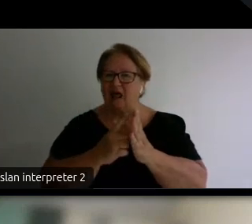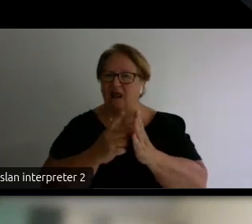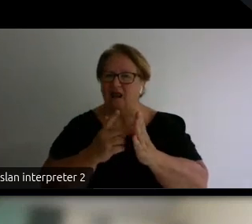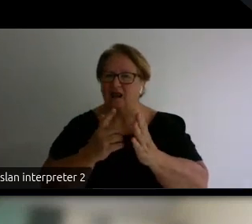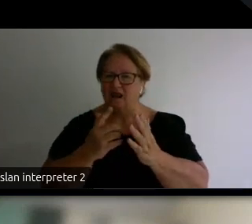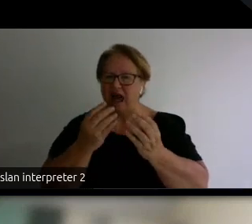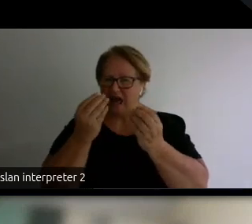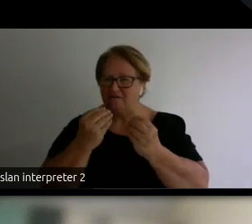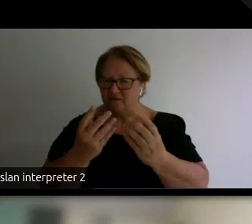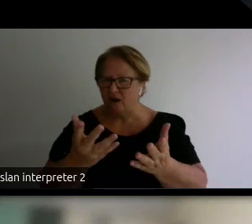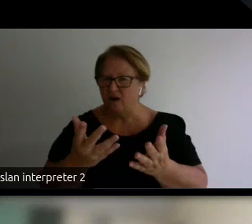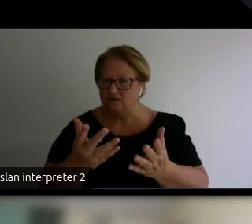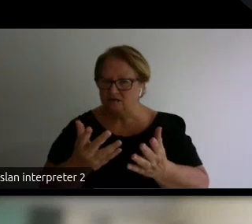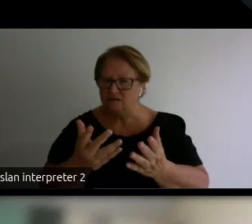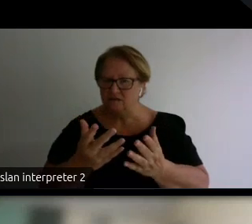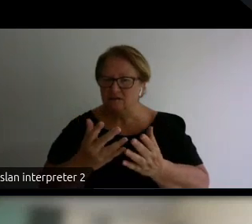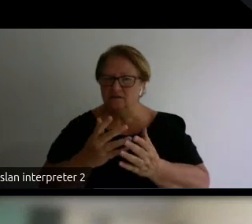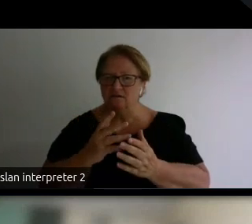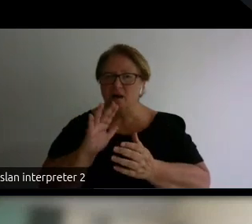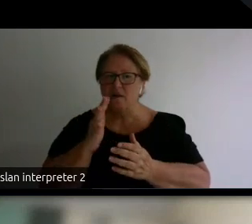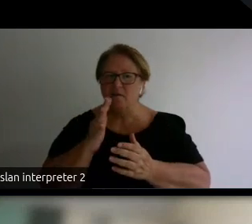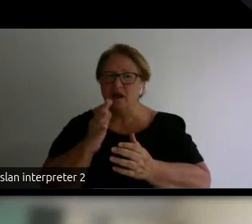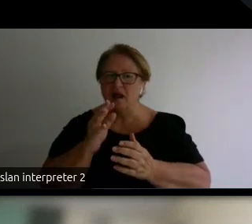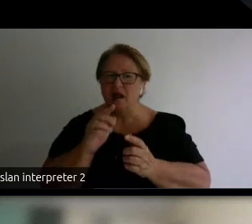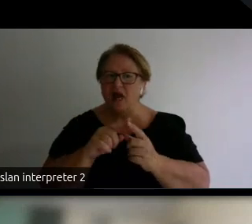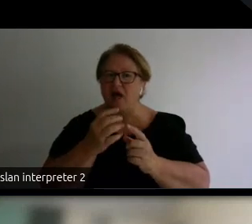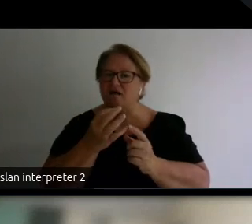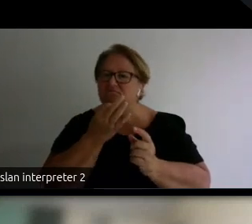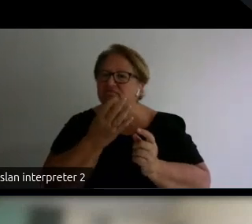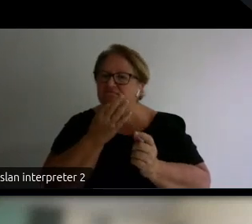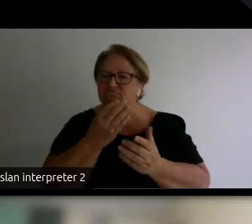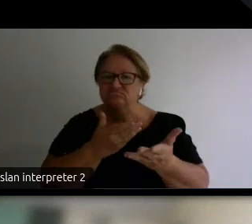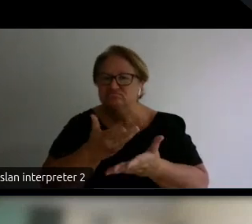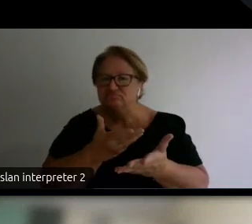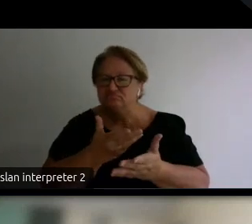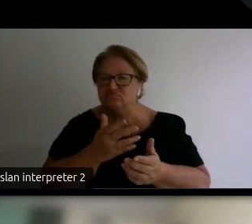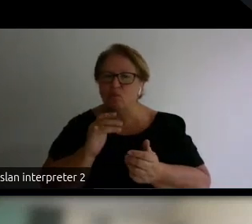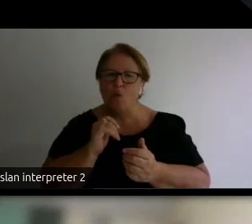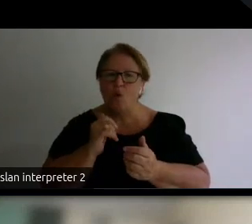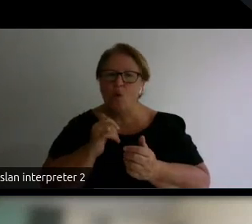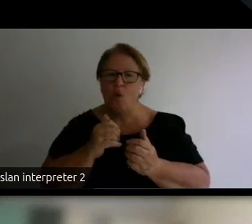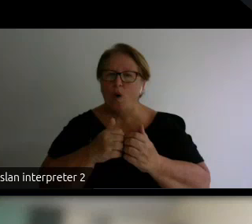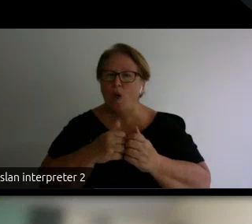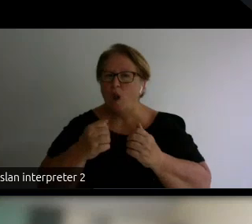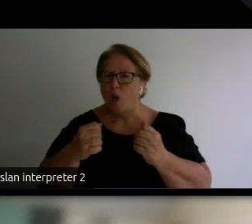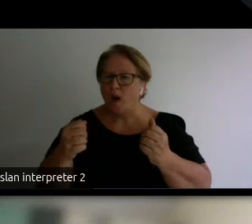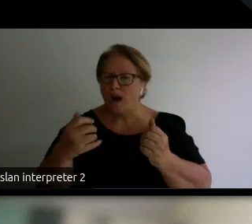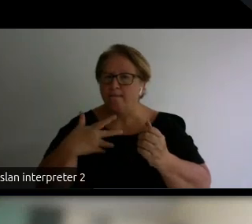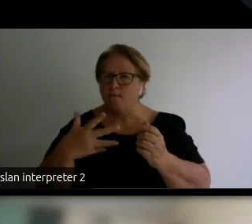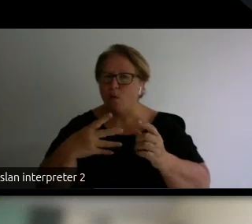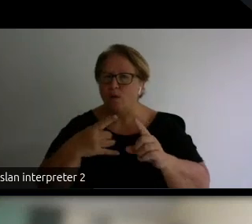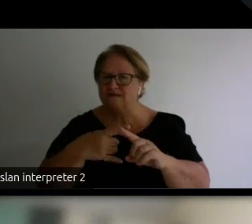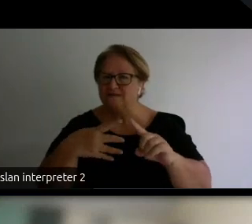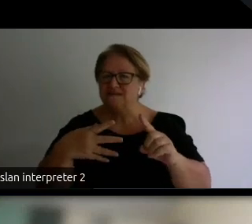can um be a short legal advice or it can be a longer specific legal advice with a particular